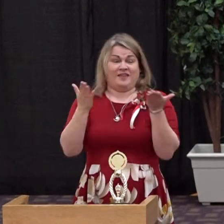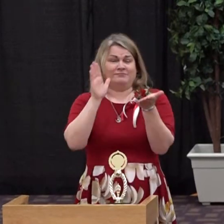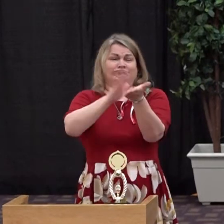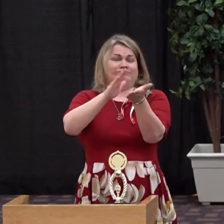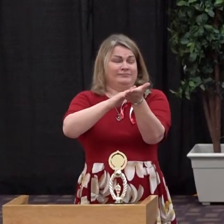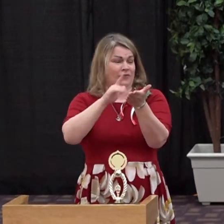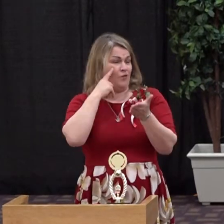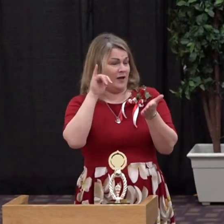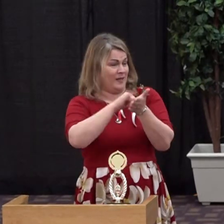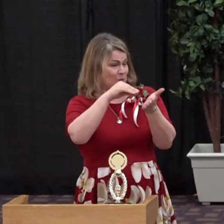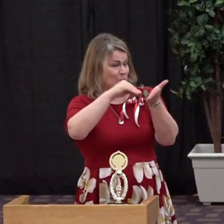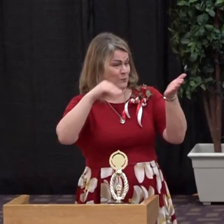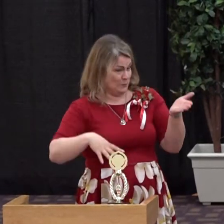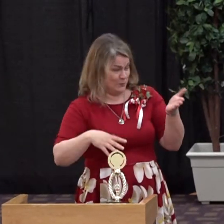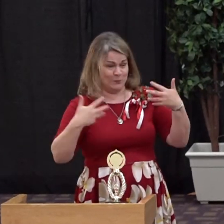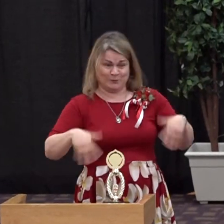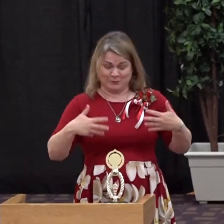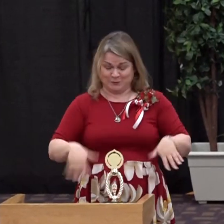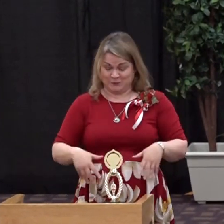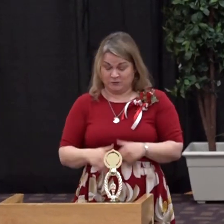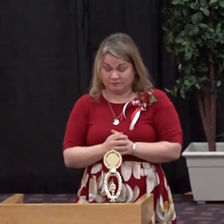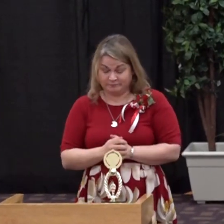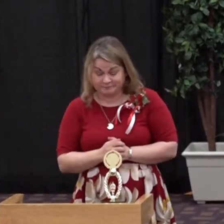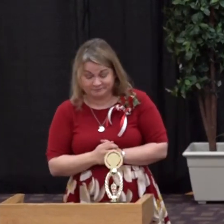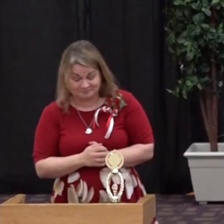Going through the list - there is a list of things to commend this student on.